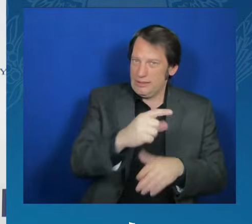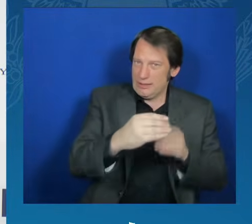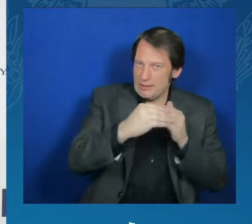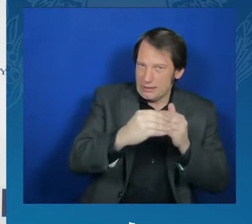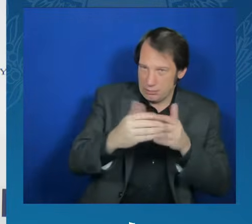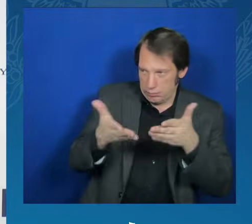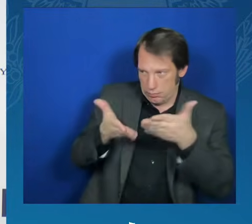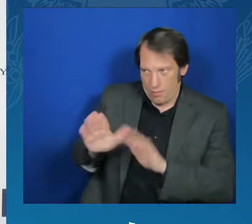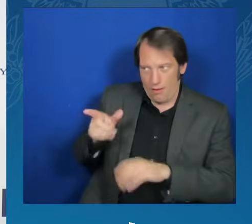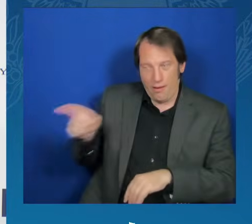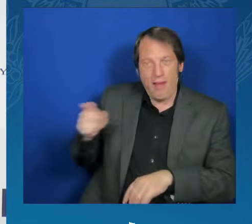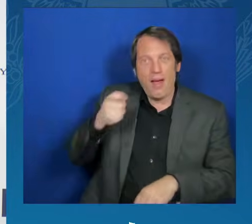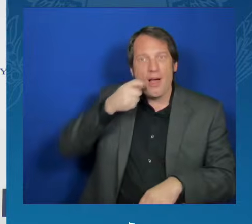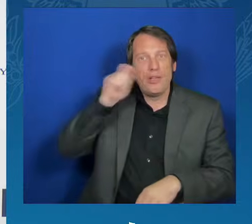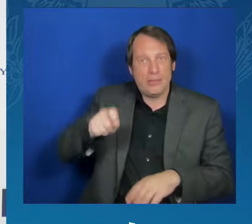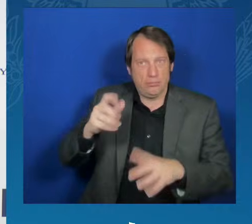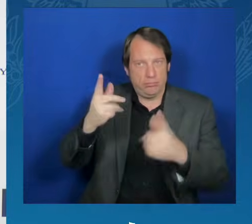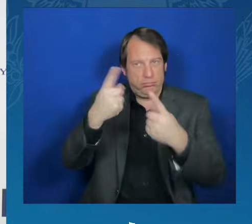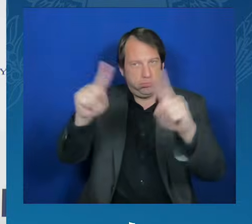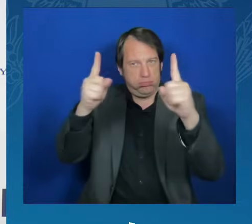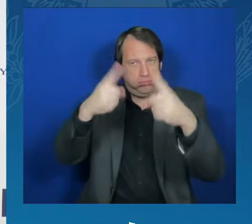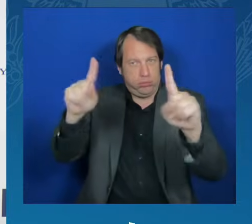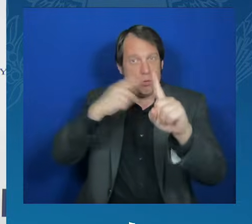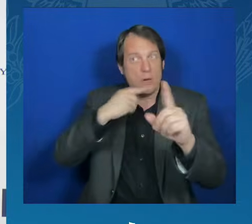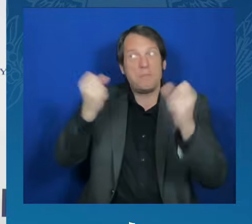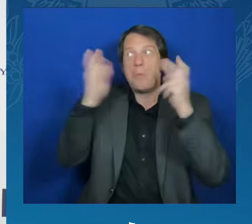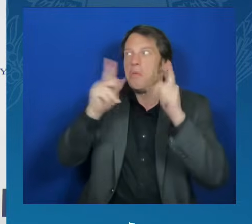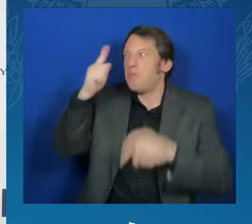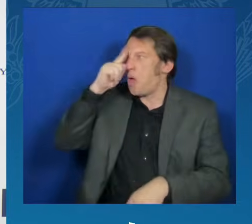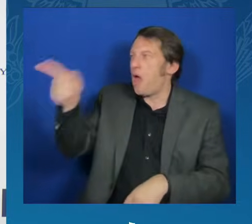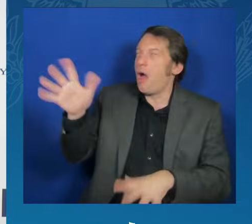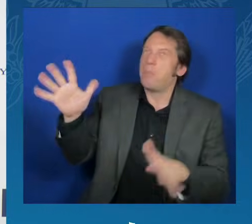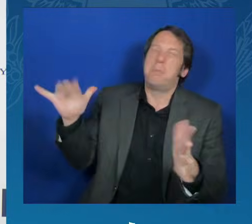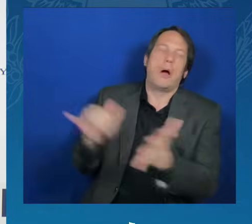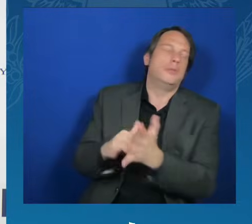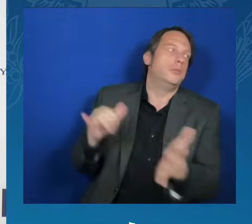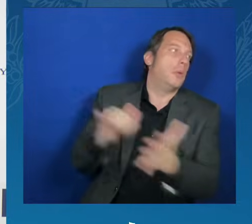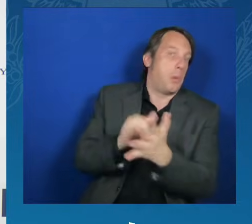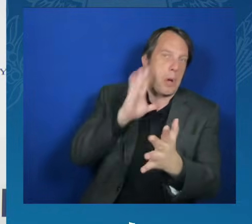Today, Kyiv stands free and strong.